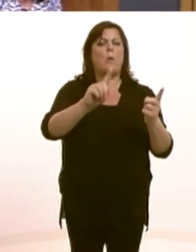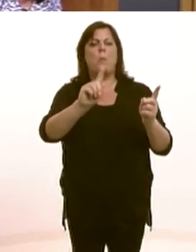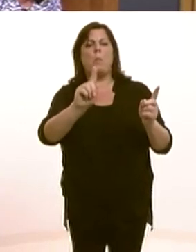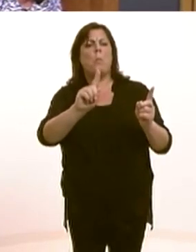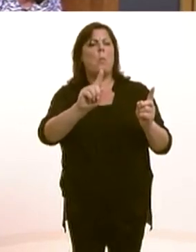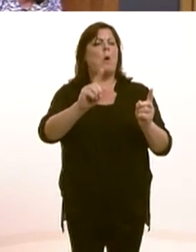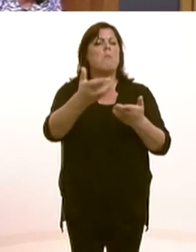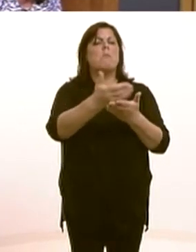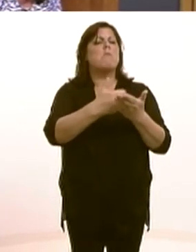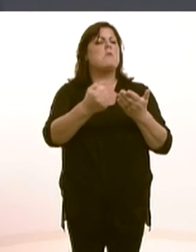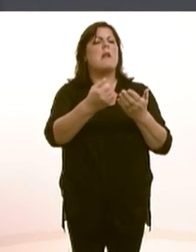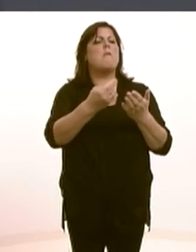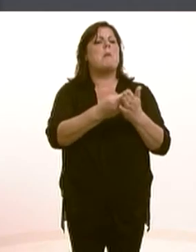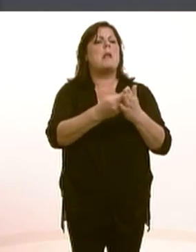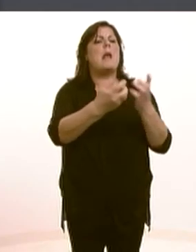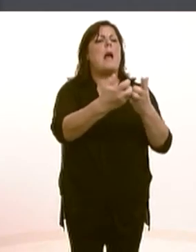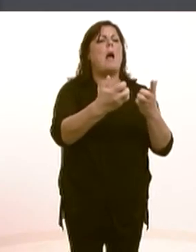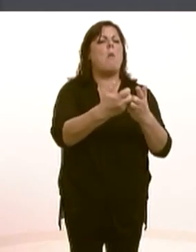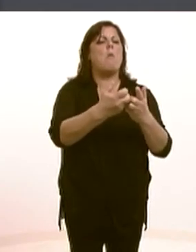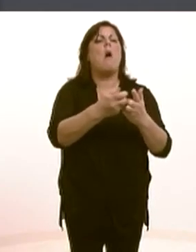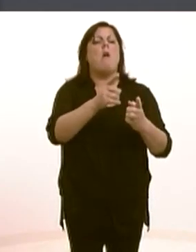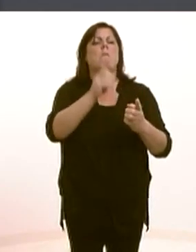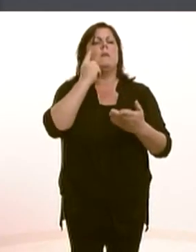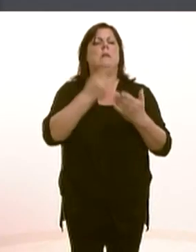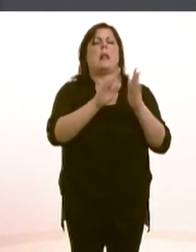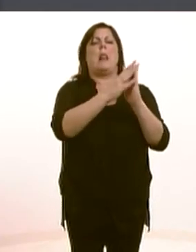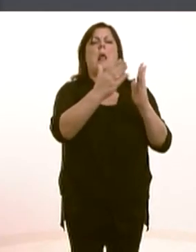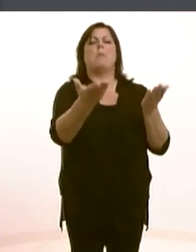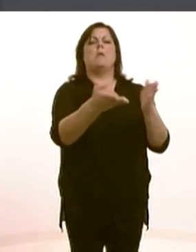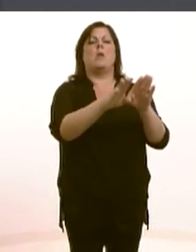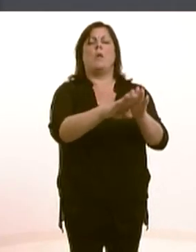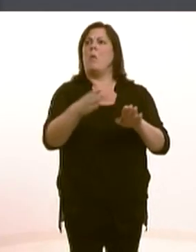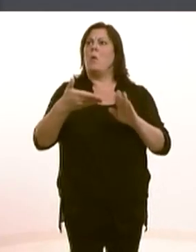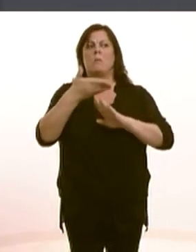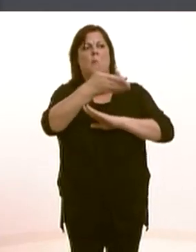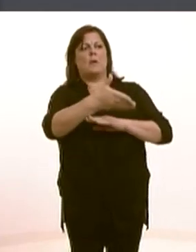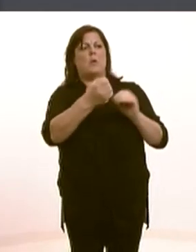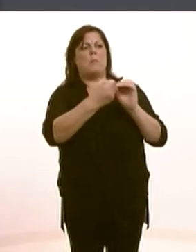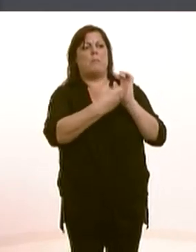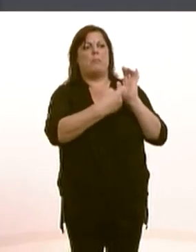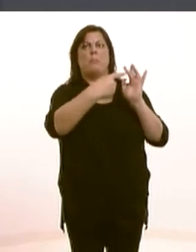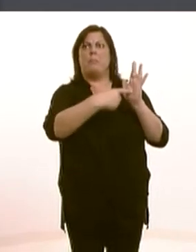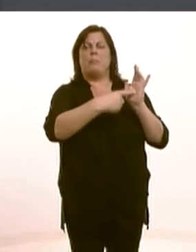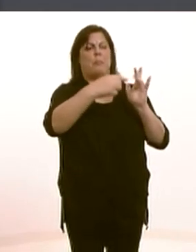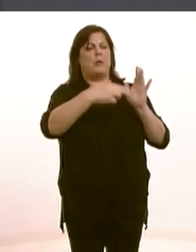You, yourself, have visited Briton Ferry library and have seen the work being done by the community thereóTaibach and Cymmer are similar in my constituency.